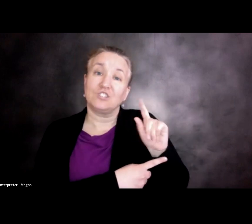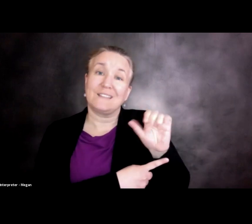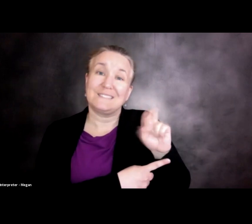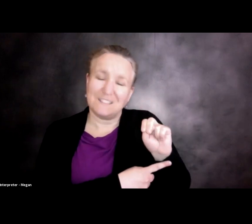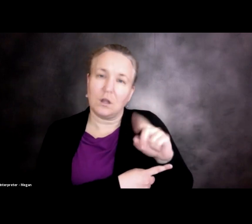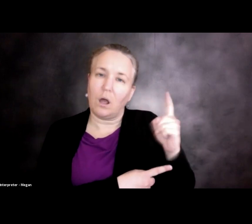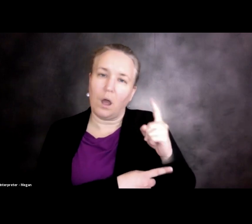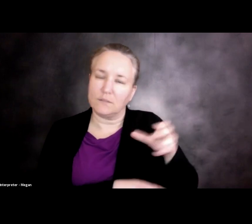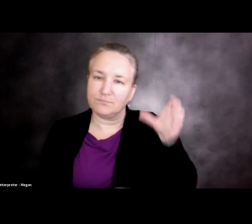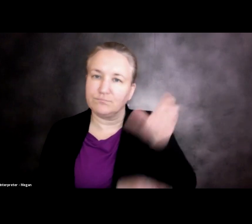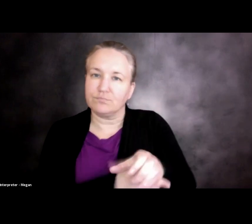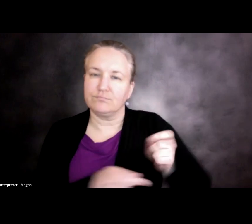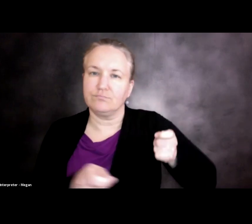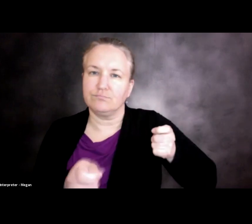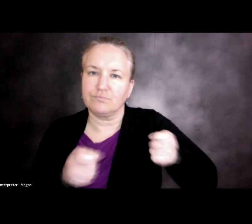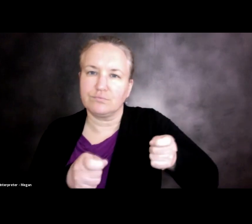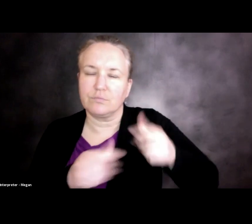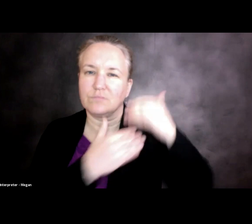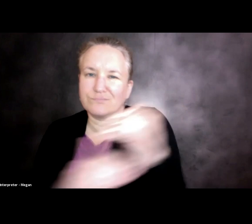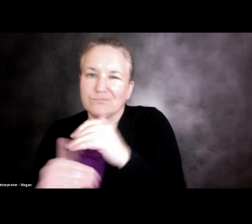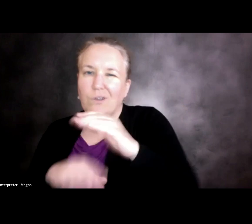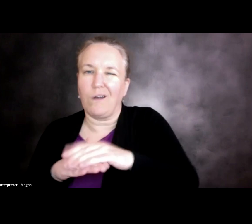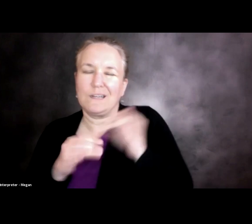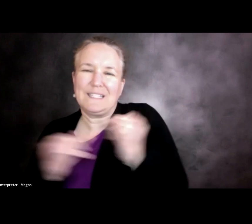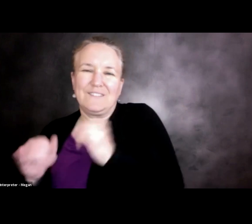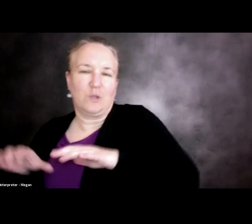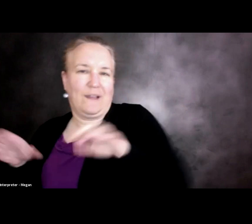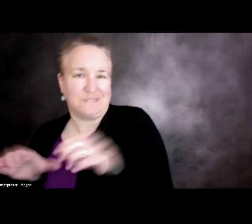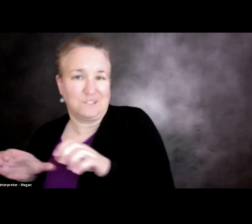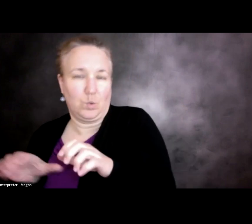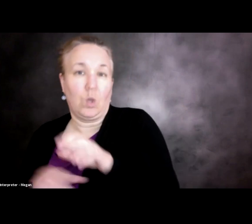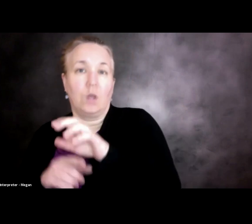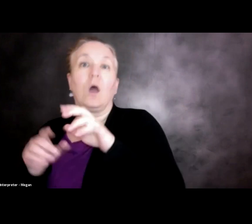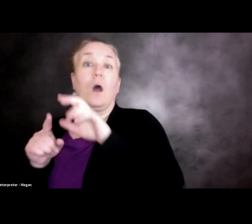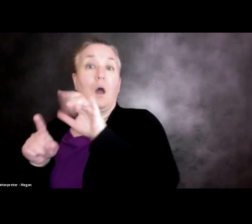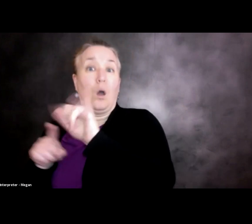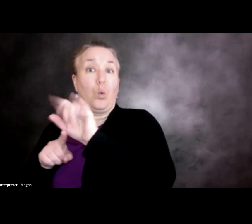on individual agency, youthing had more ambiguous effects.